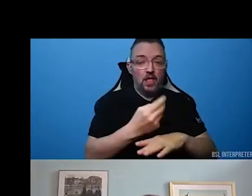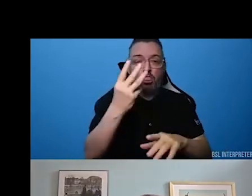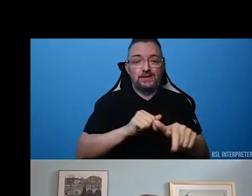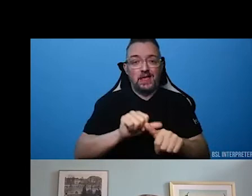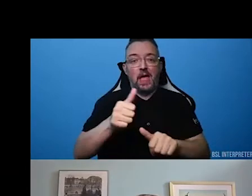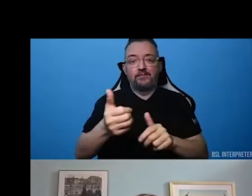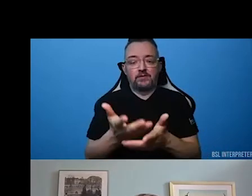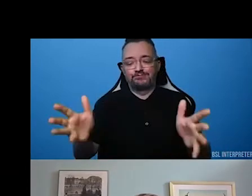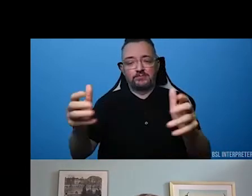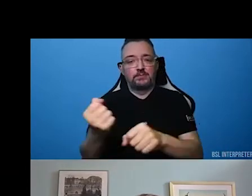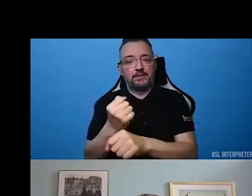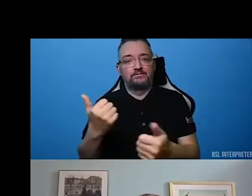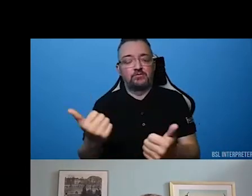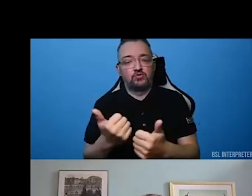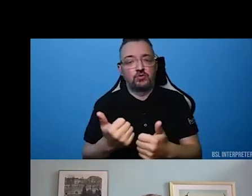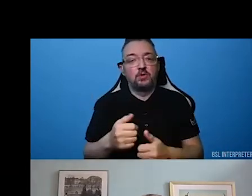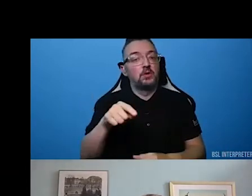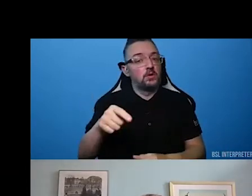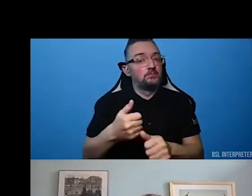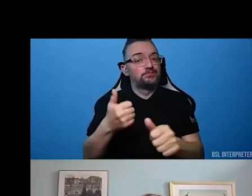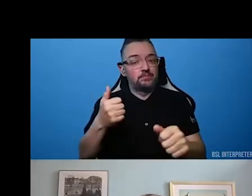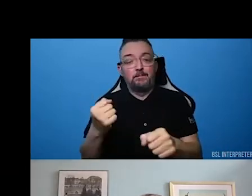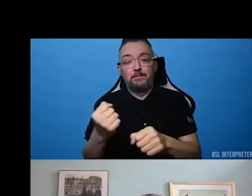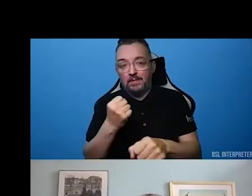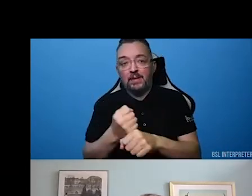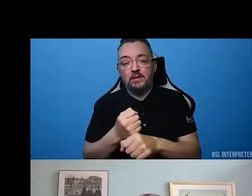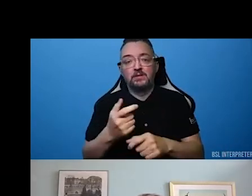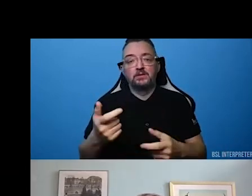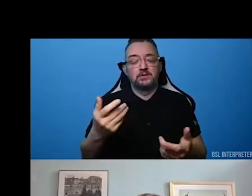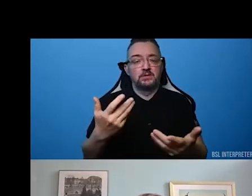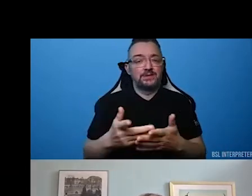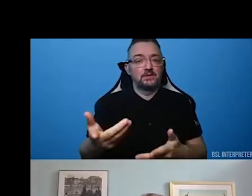And this line of industry provided a steady source of income